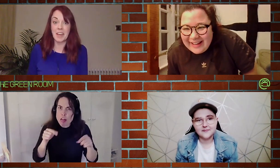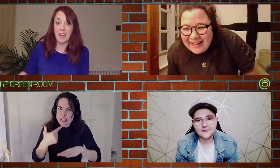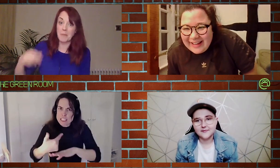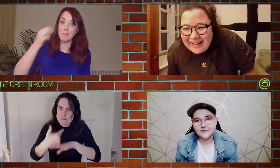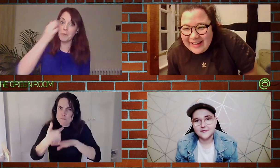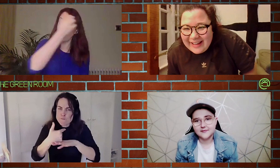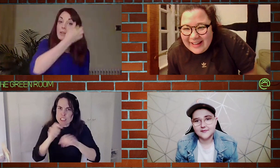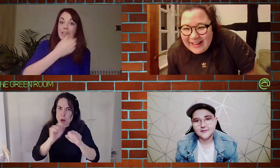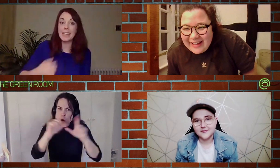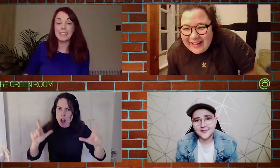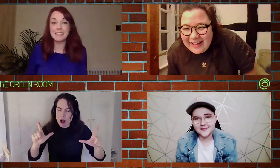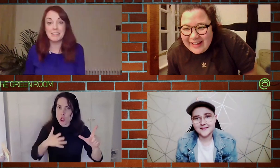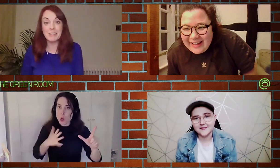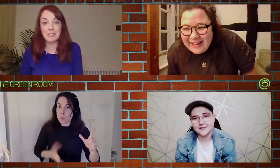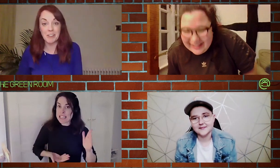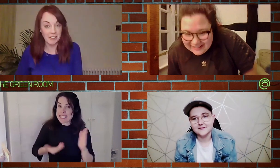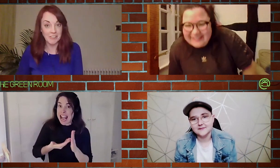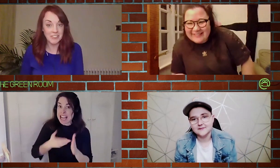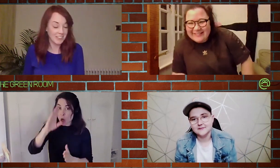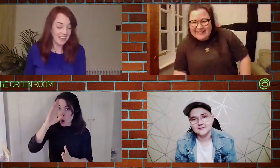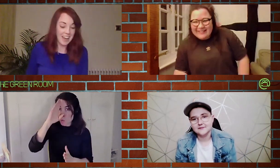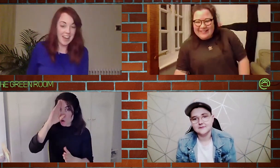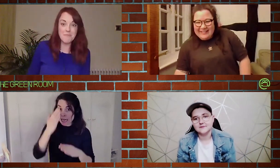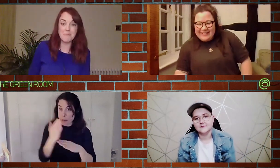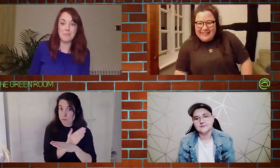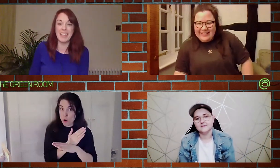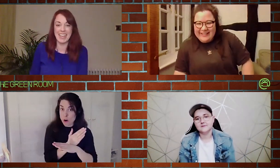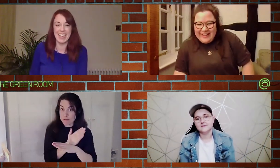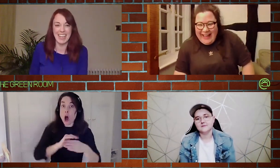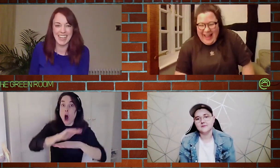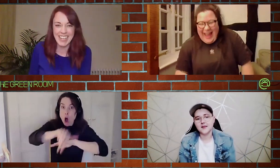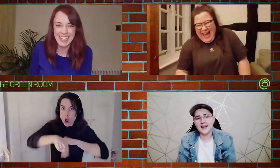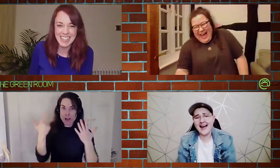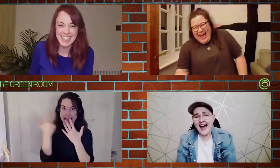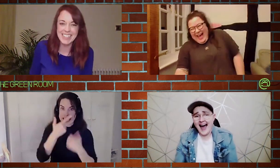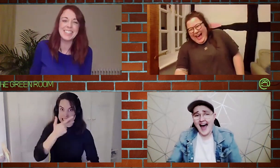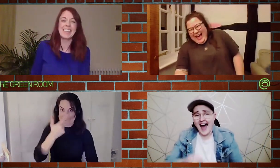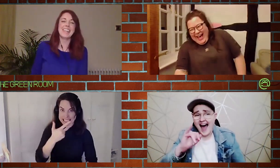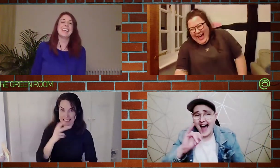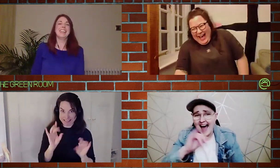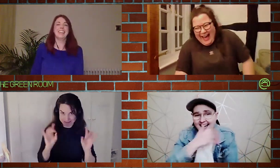Only 18's are allowed. Brilliant.